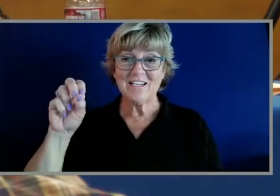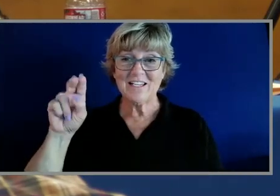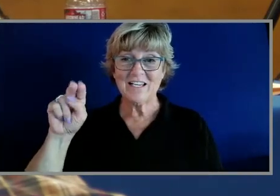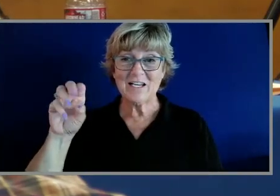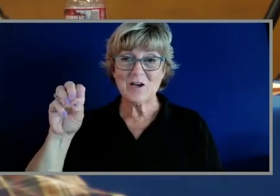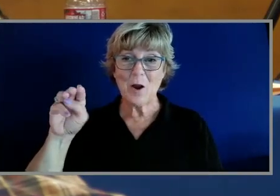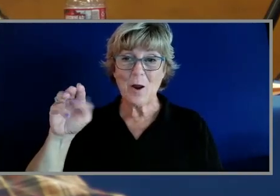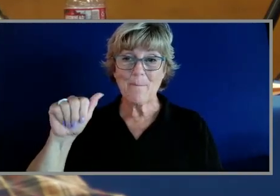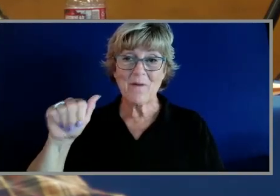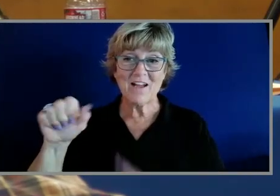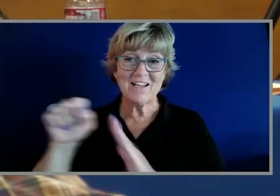Nobody was there.